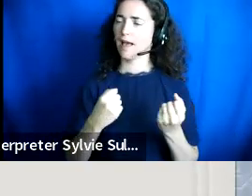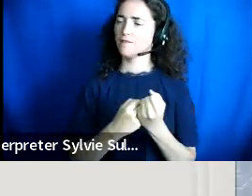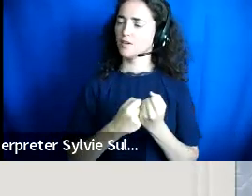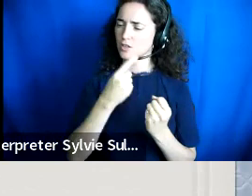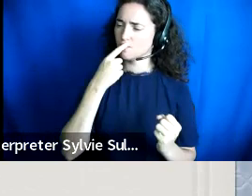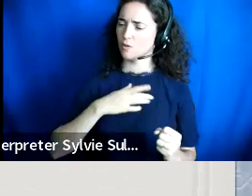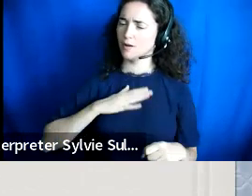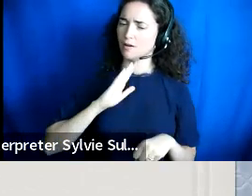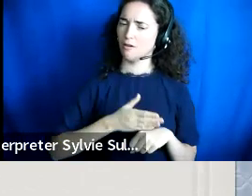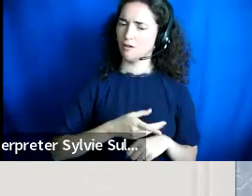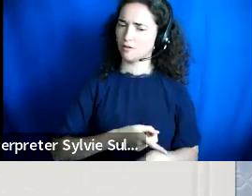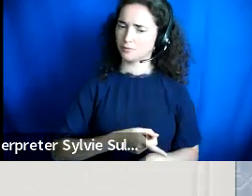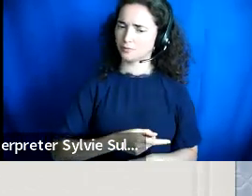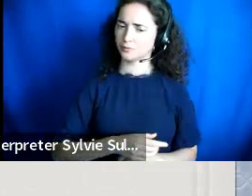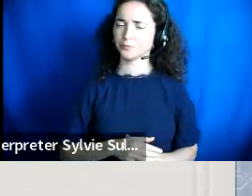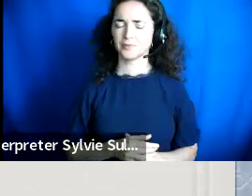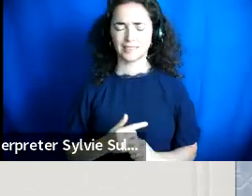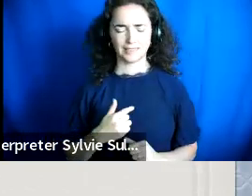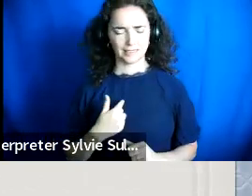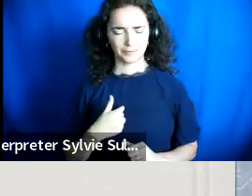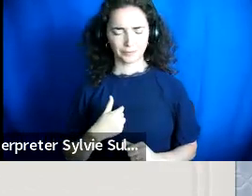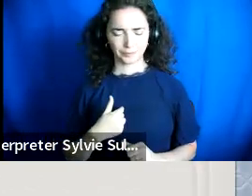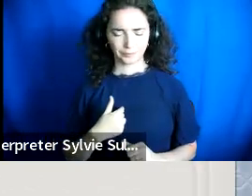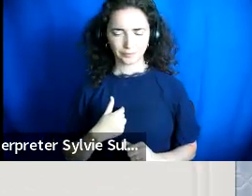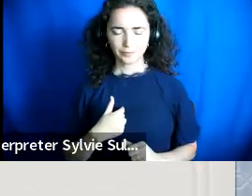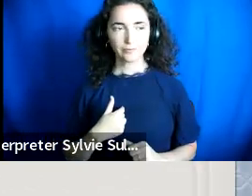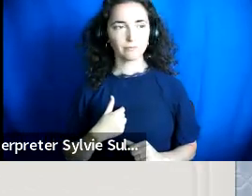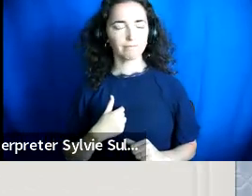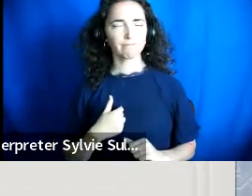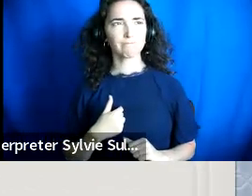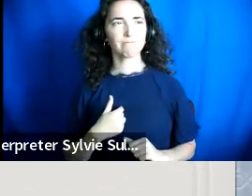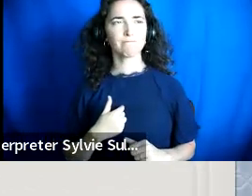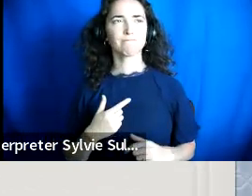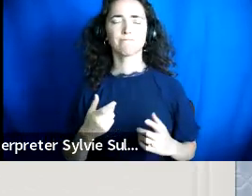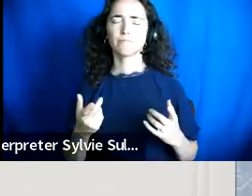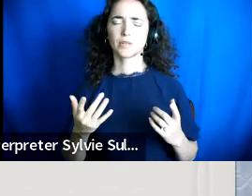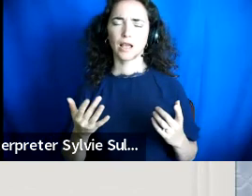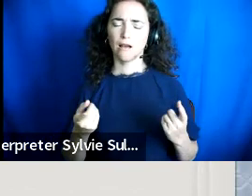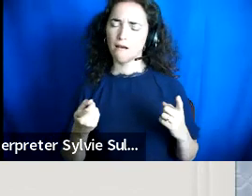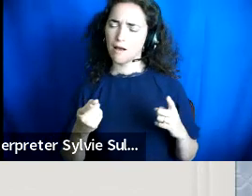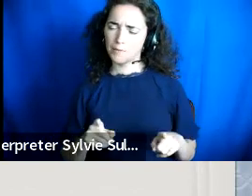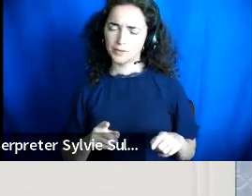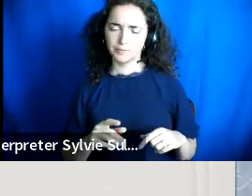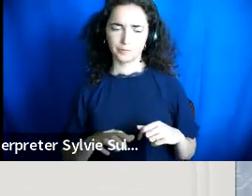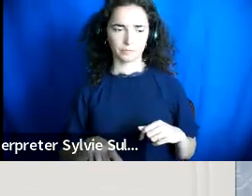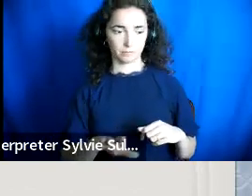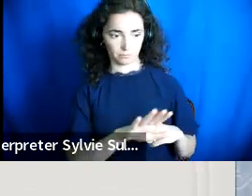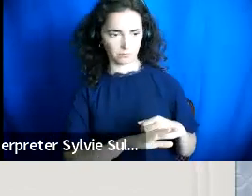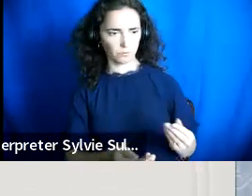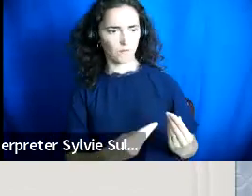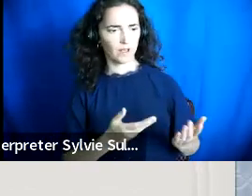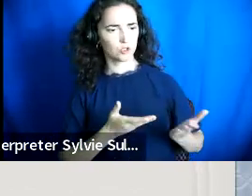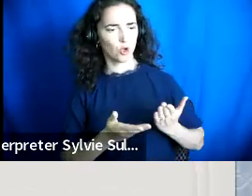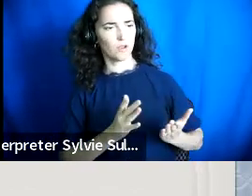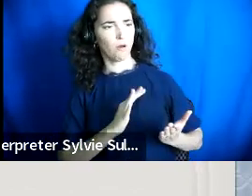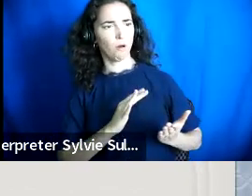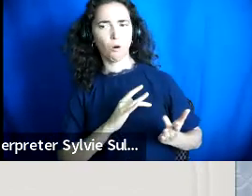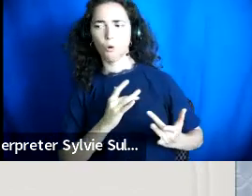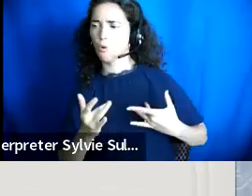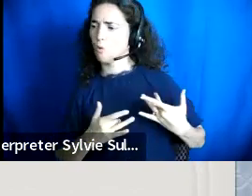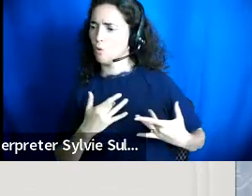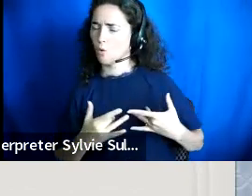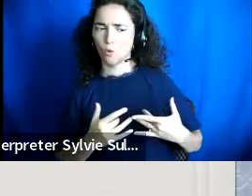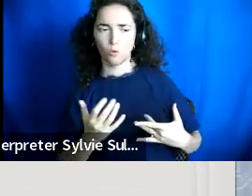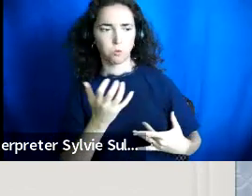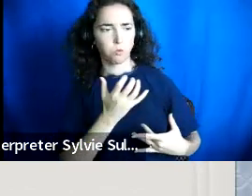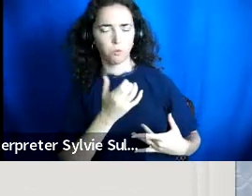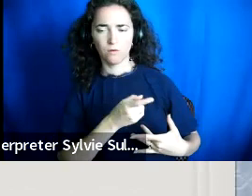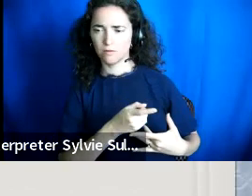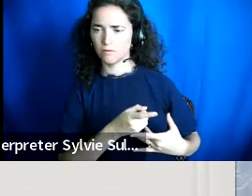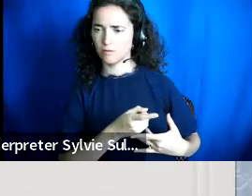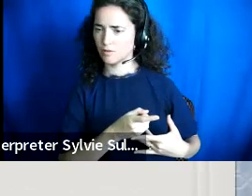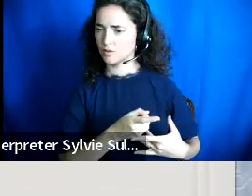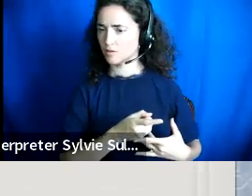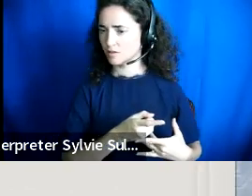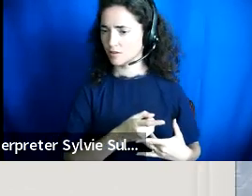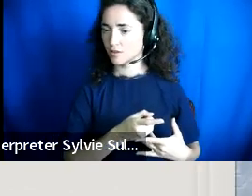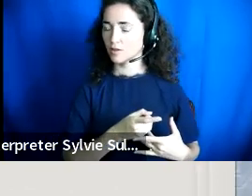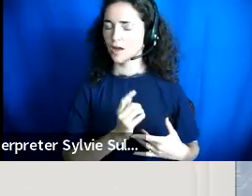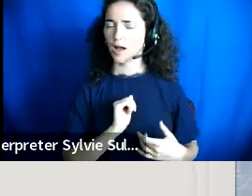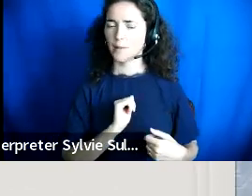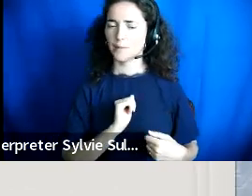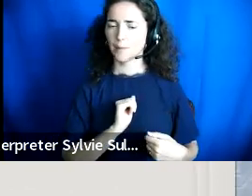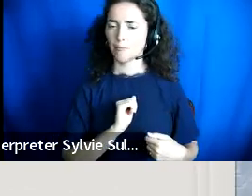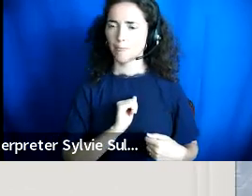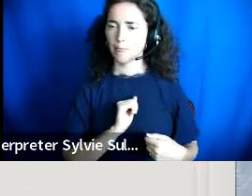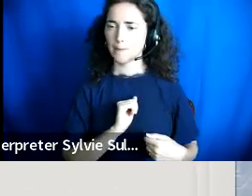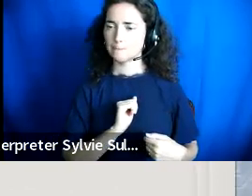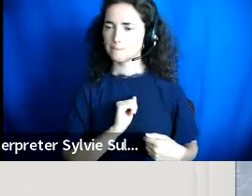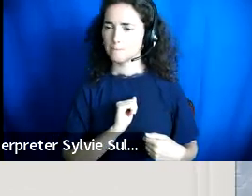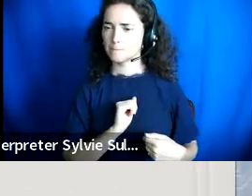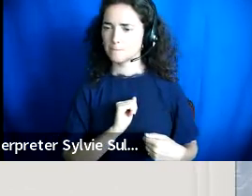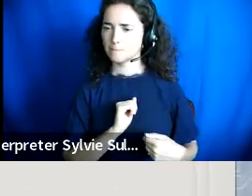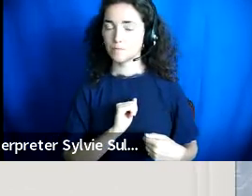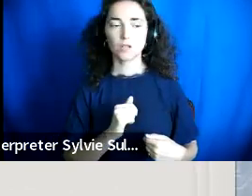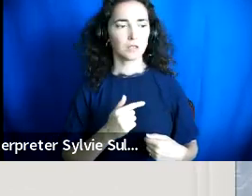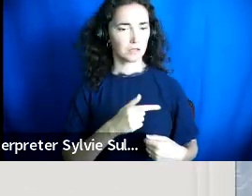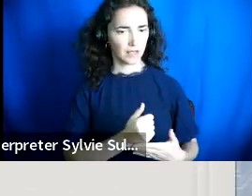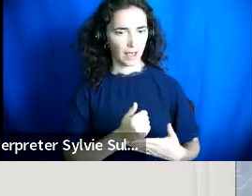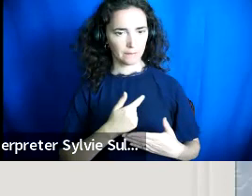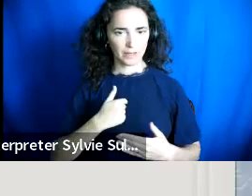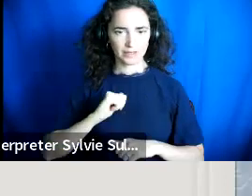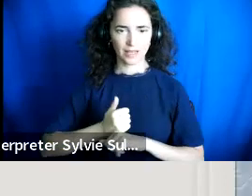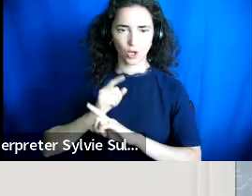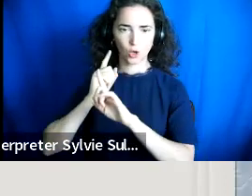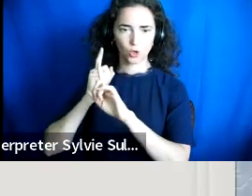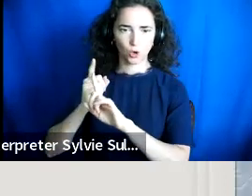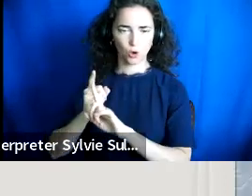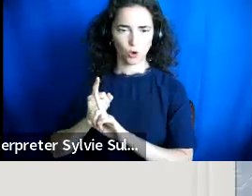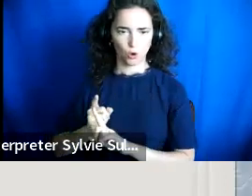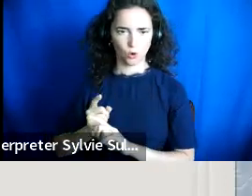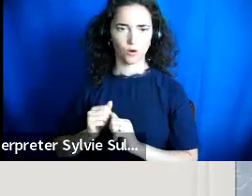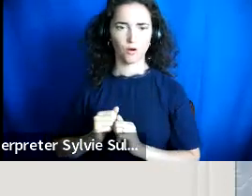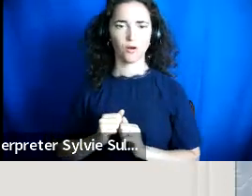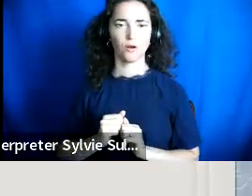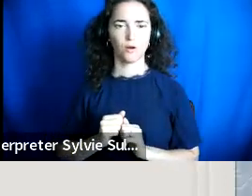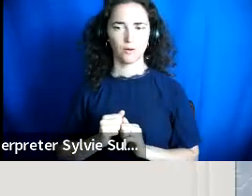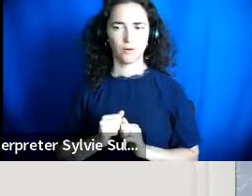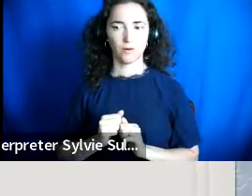I was so thrilled and pressed with the service that I received from families helping, fired me to set some new app holds of my own